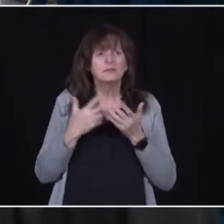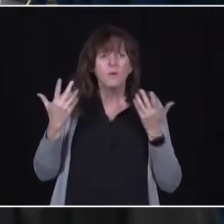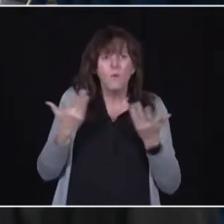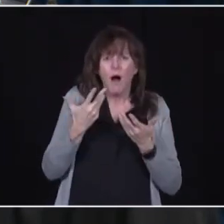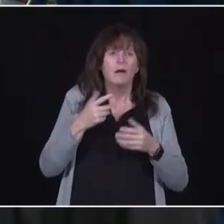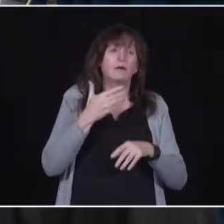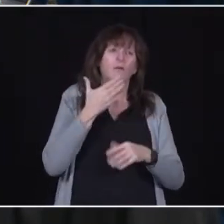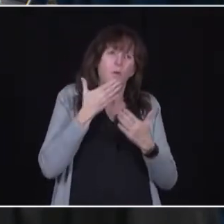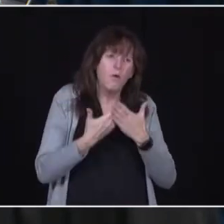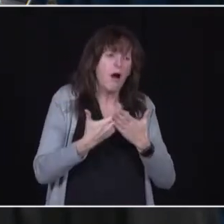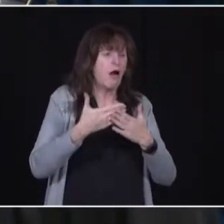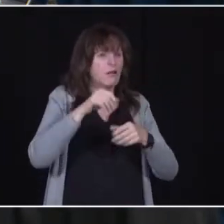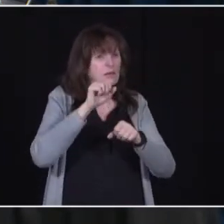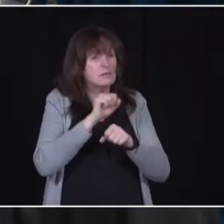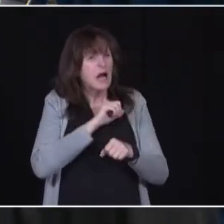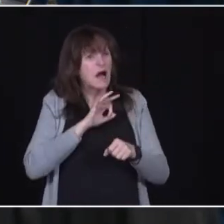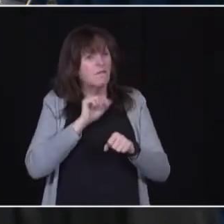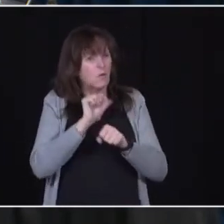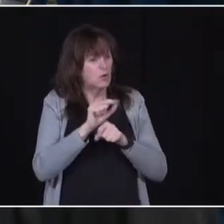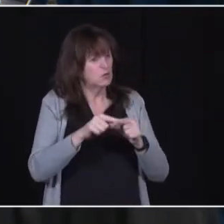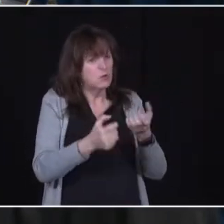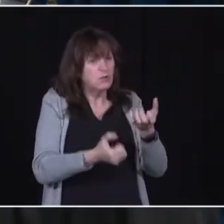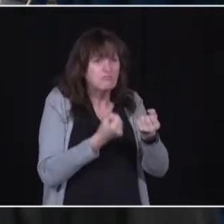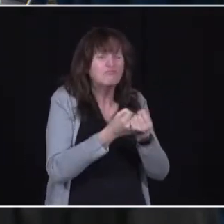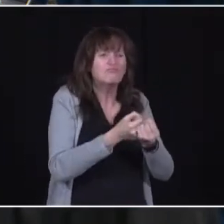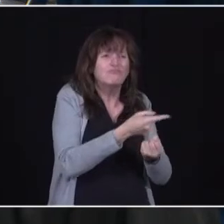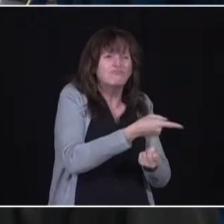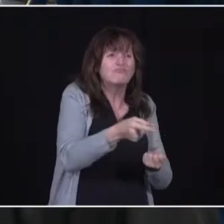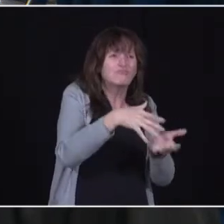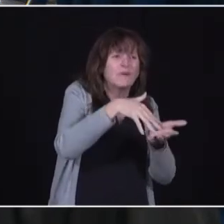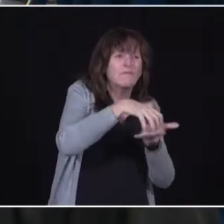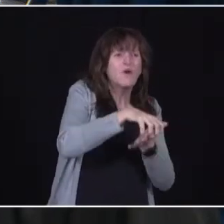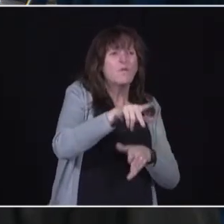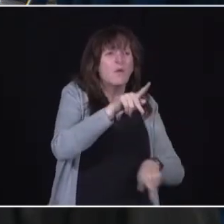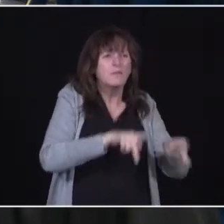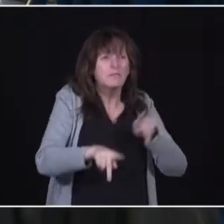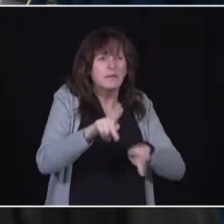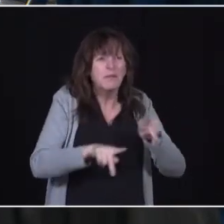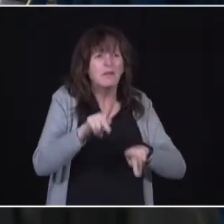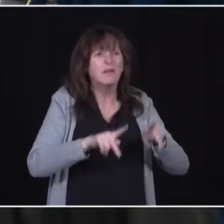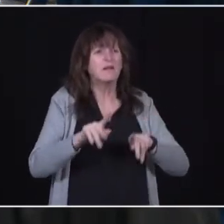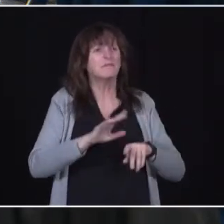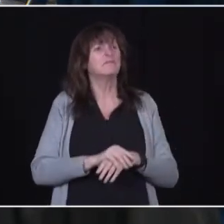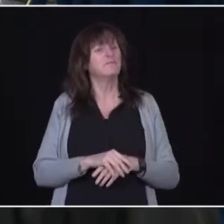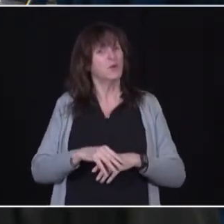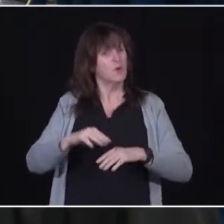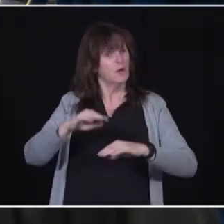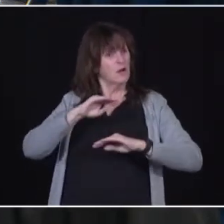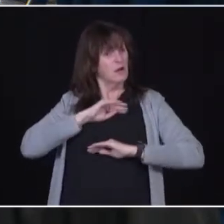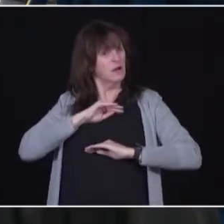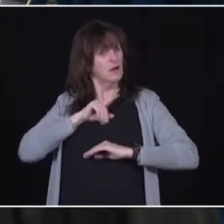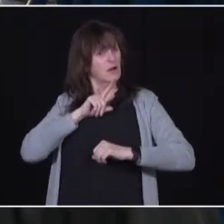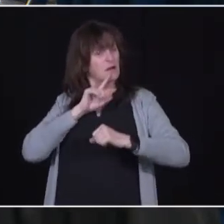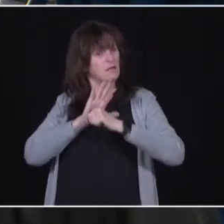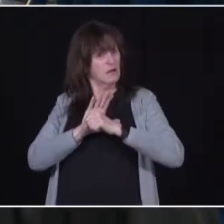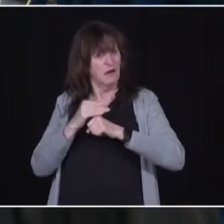To honour this commitment, we have taken many steps and in December, we announced the most historic staffing plan